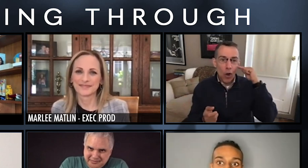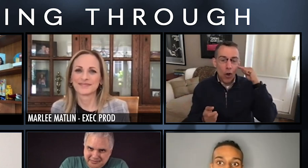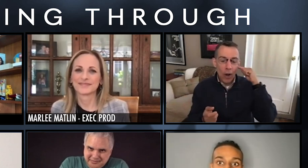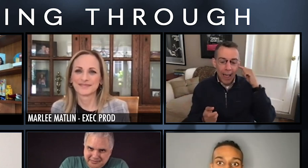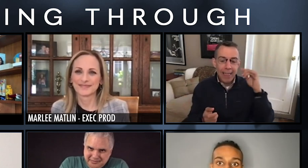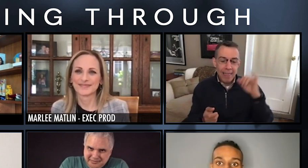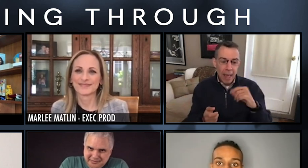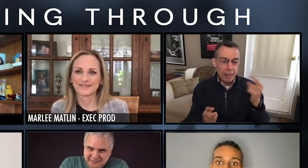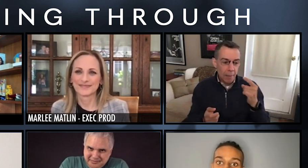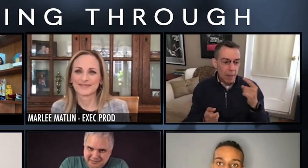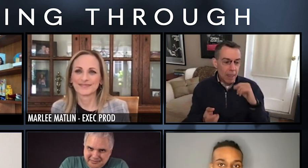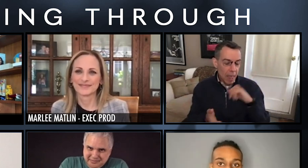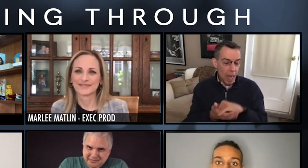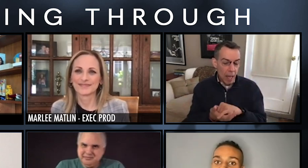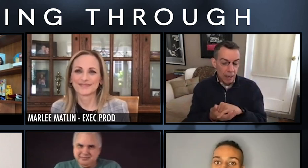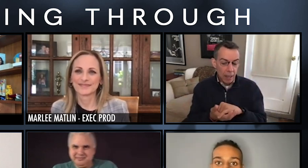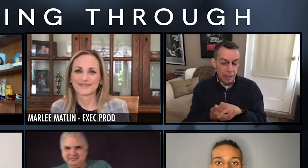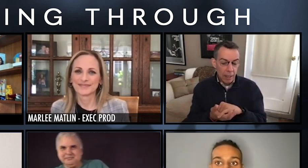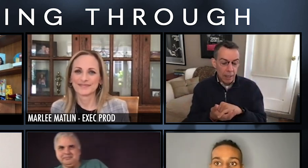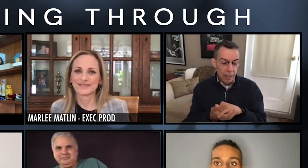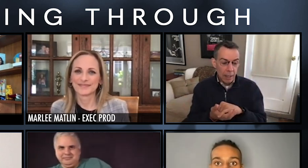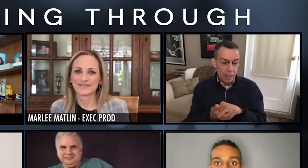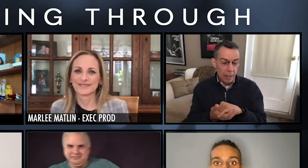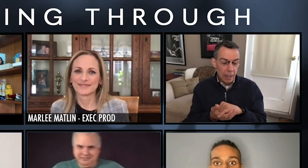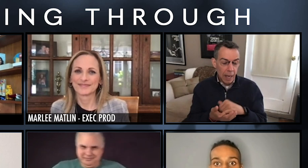something that I felt stood out.